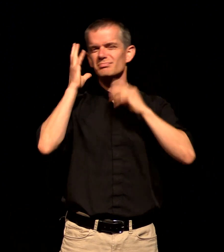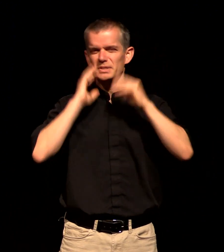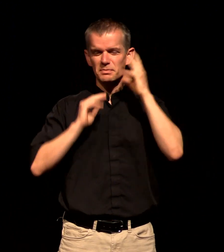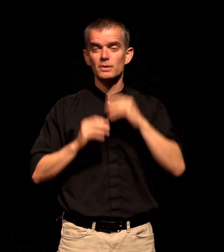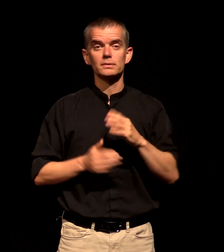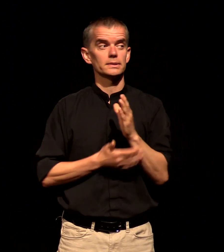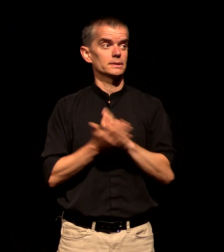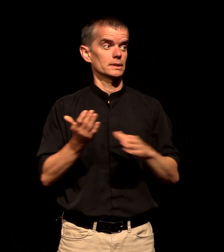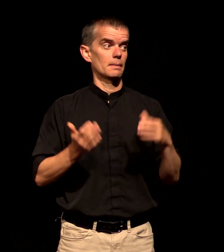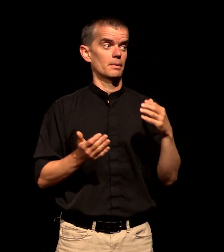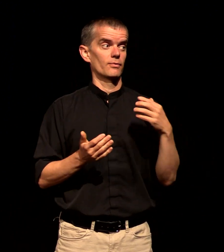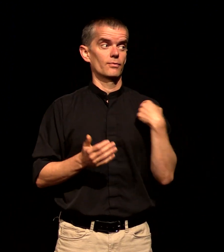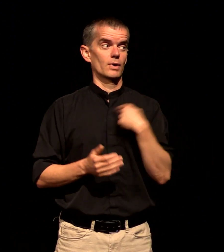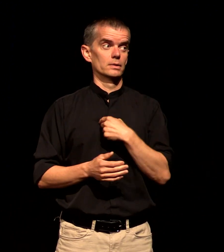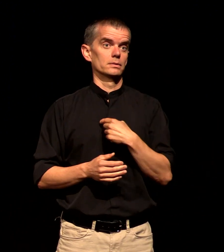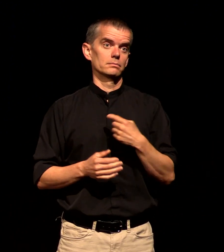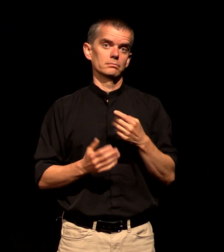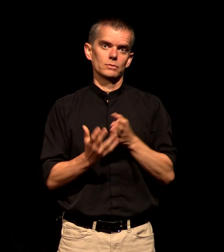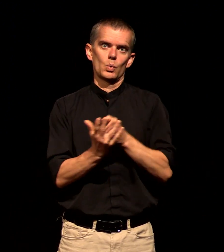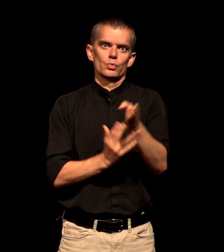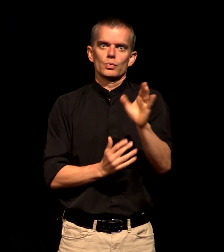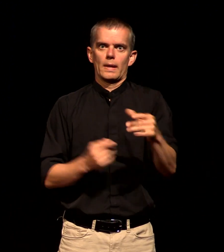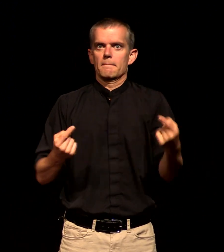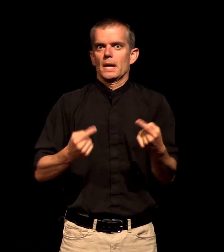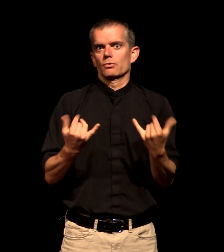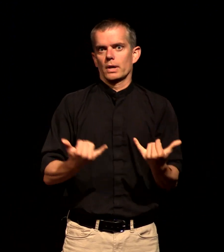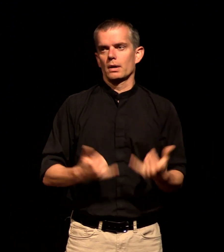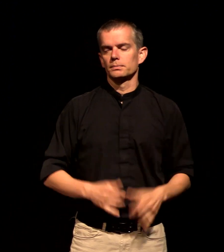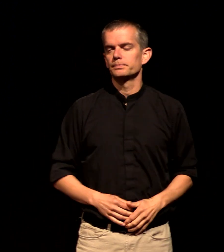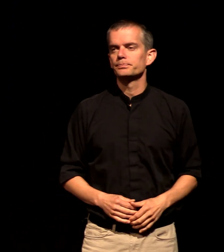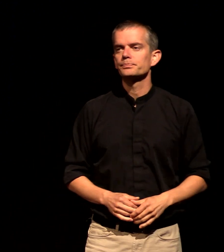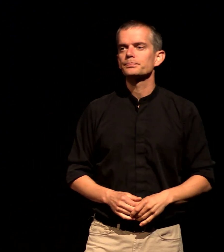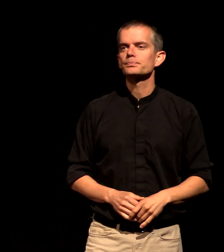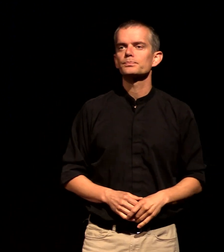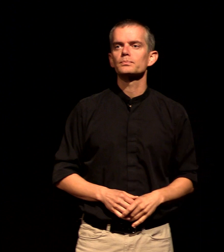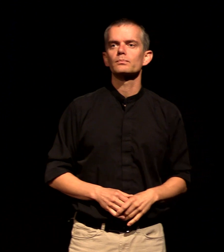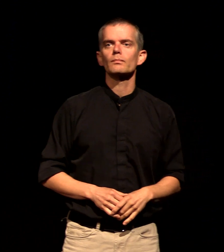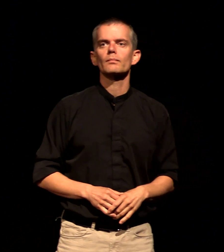there right now. And so we will look in the mirror and notice